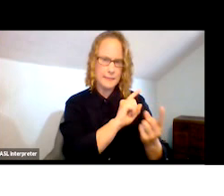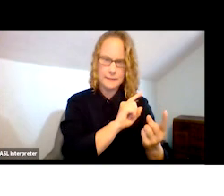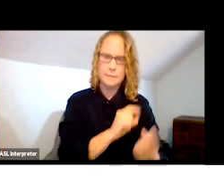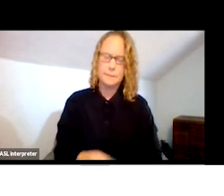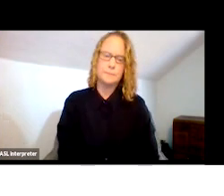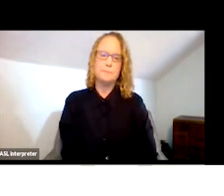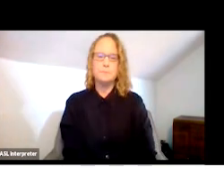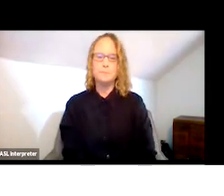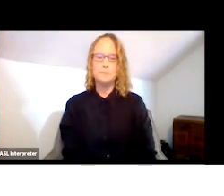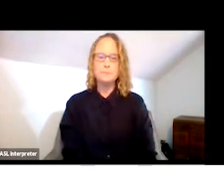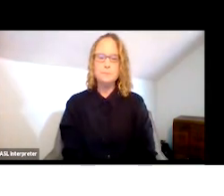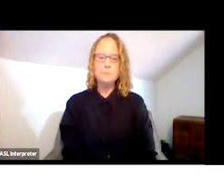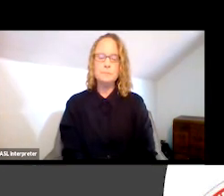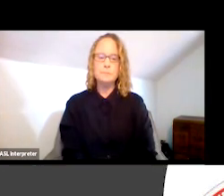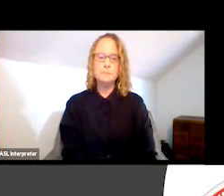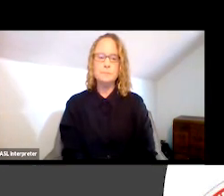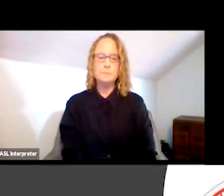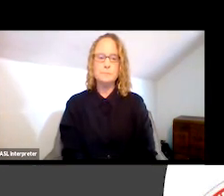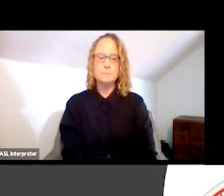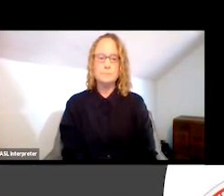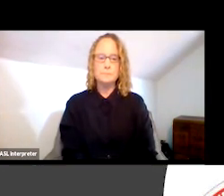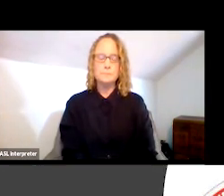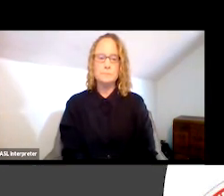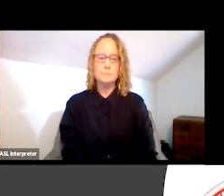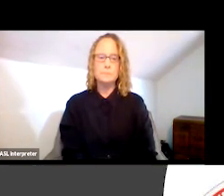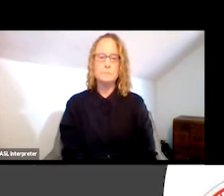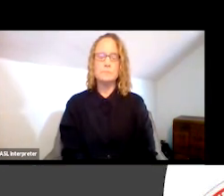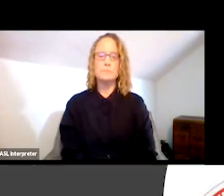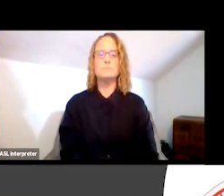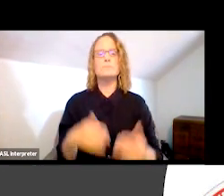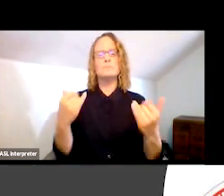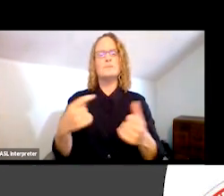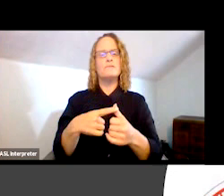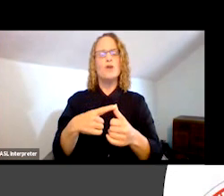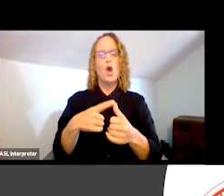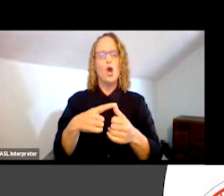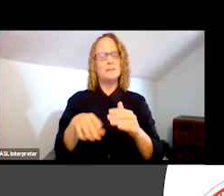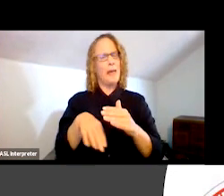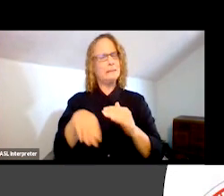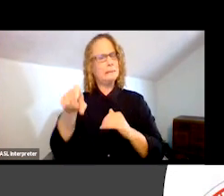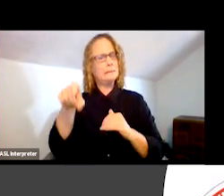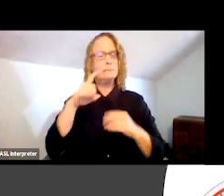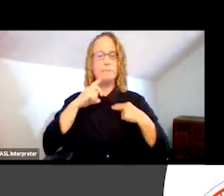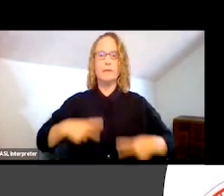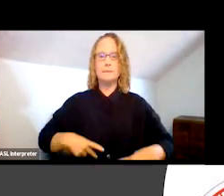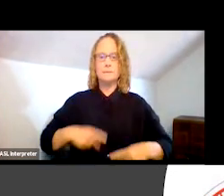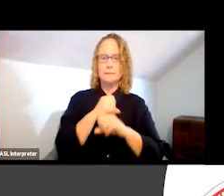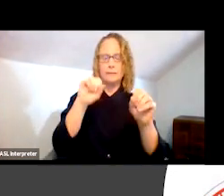So we wanna make sure that we are addressing those things and understanding where the individuals that we're working with,